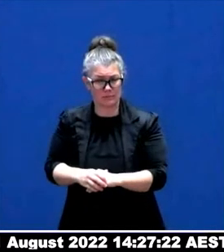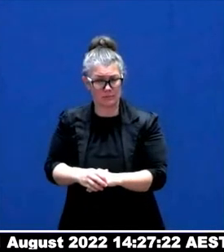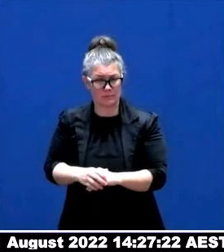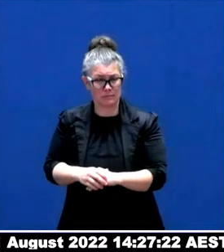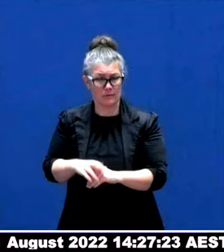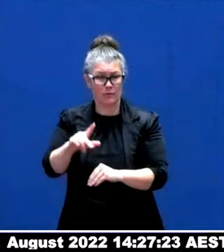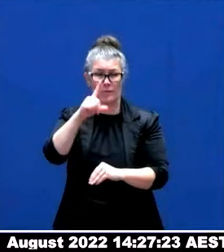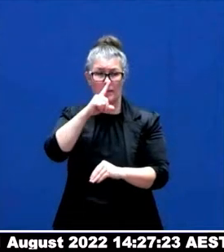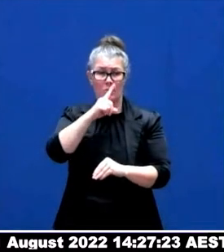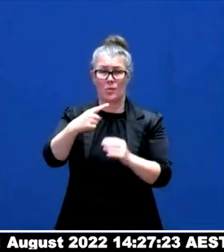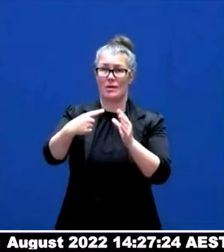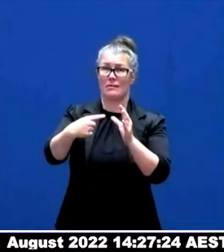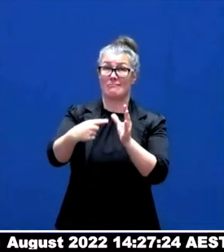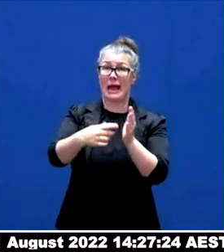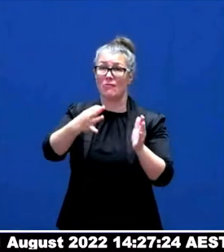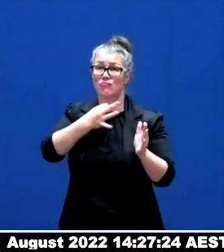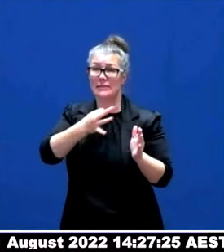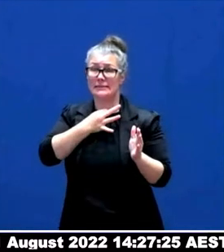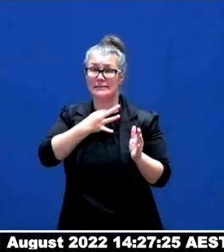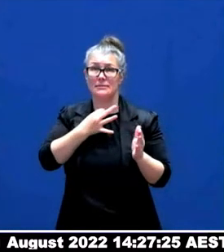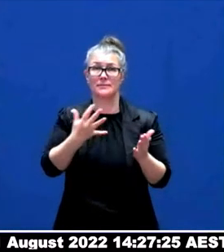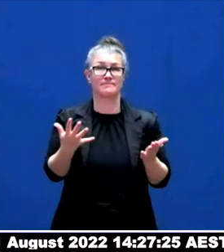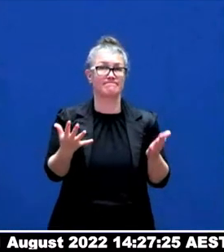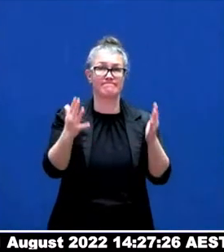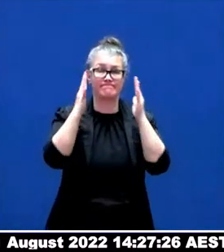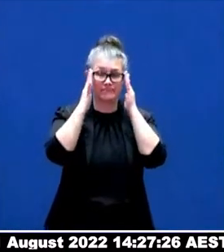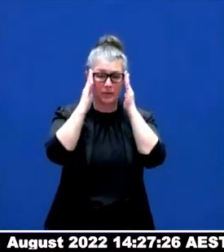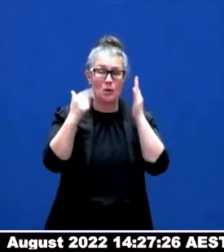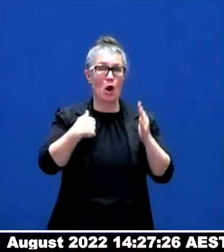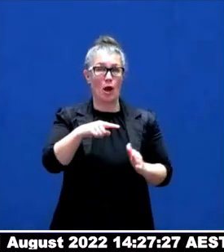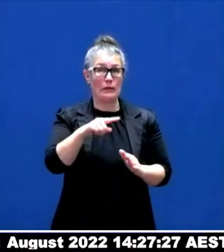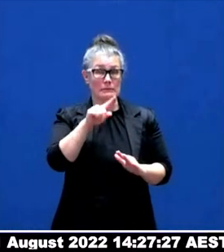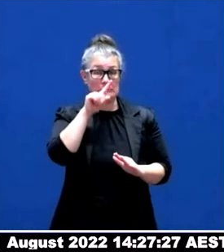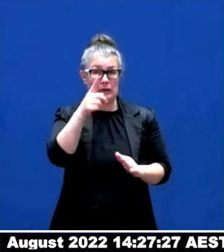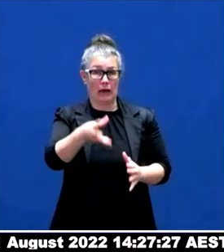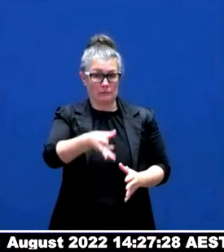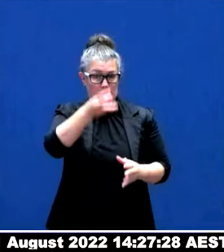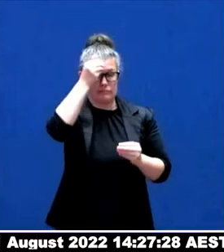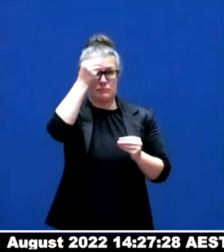Chair, I'm not - I can't memorise section 14 of the Act. Which is - CHAIR: Let me remind you: